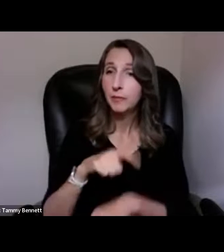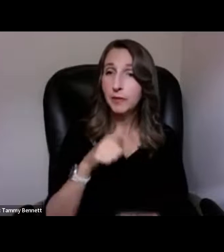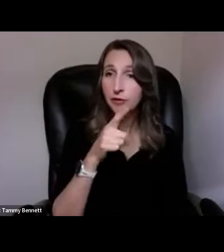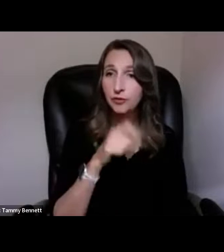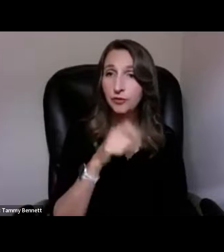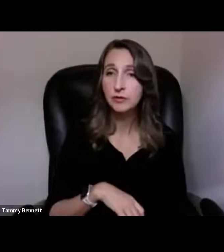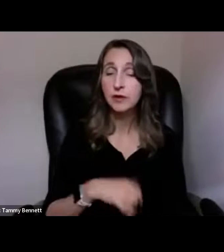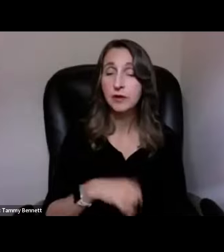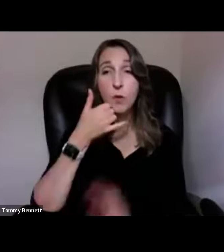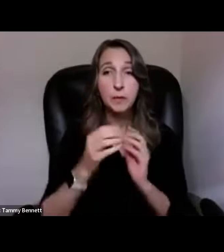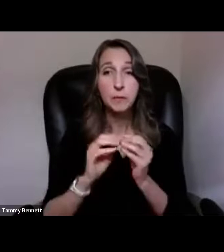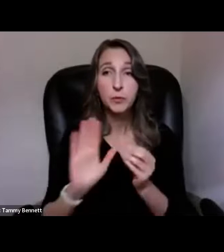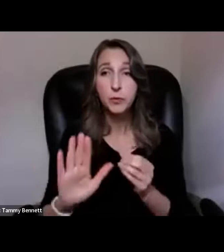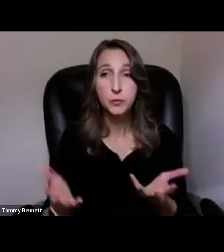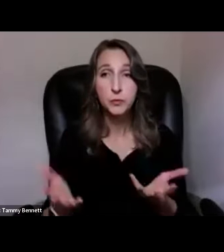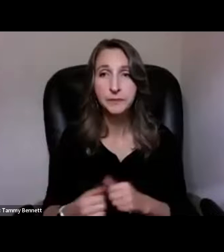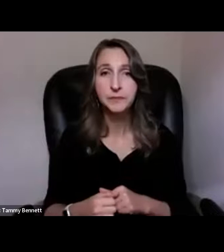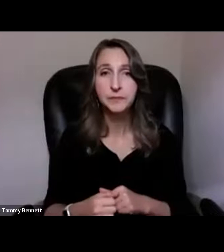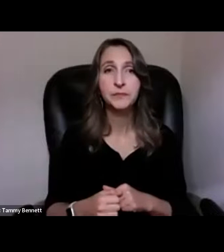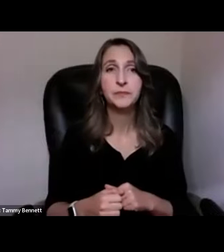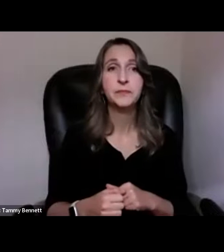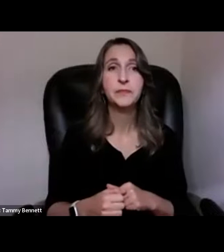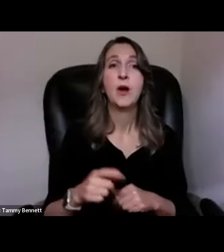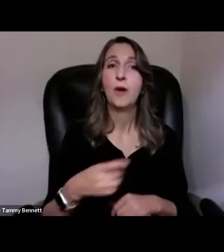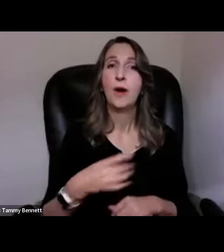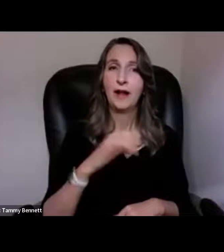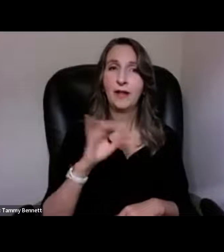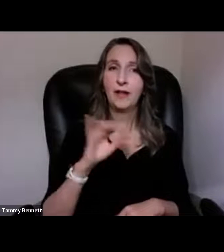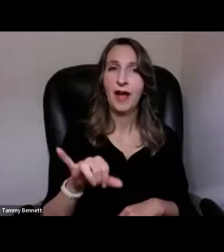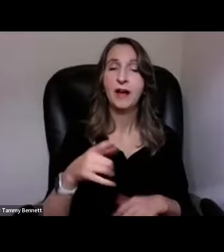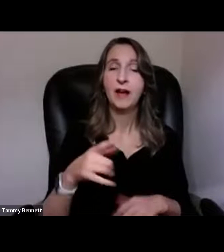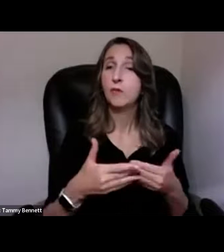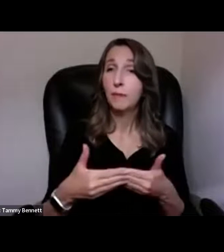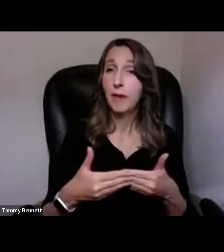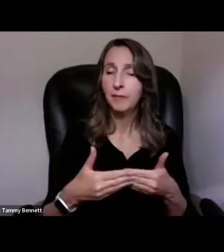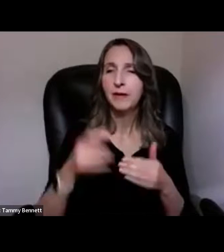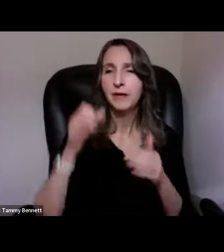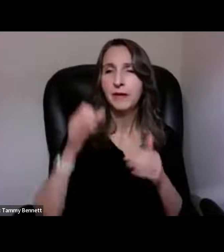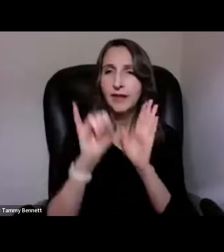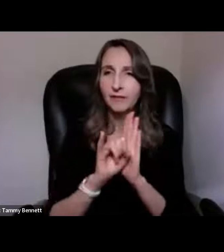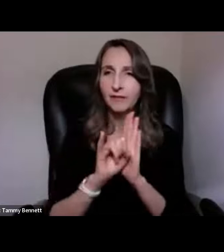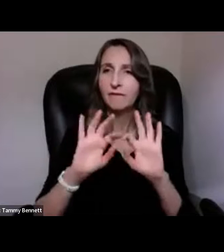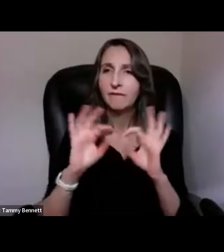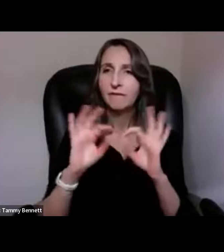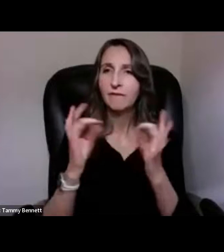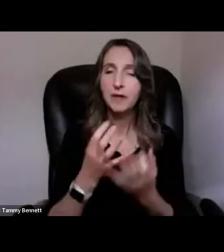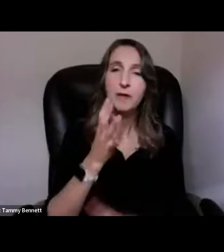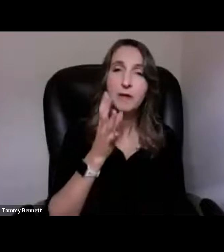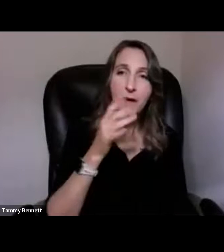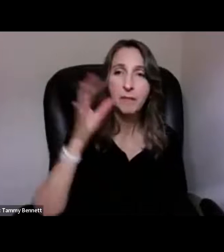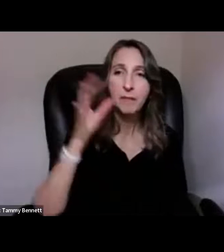"What do you want for dinner?" for babies, children like that? Identifying the family member, "Mom," "Dad" "milk" "more", "please", and" thank you". "No," "wait."